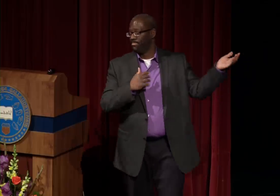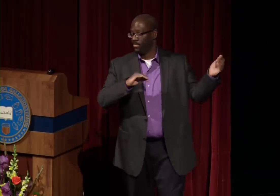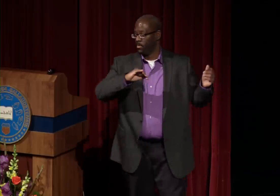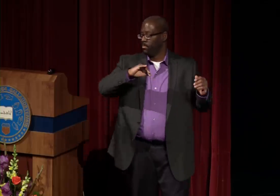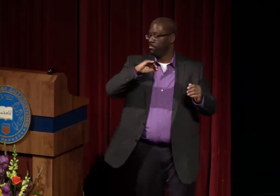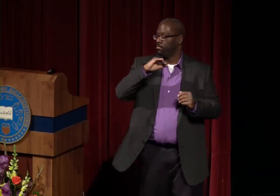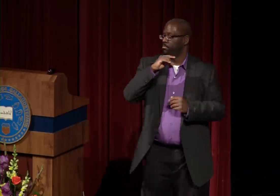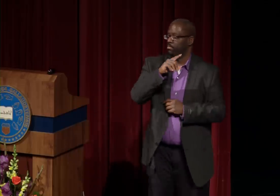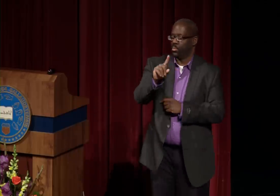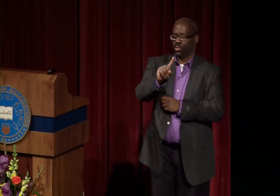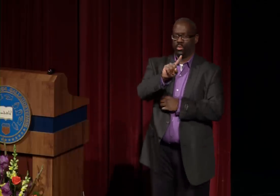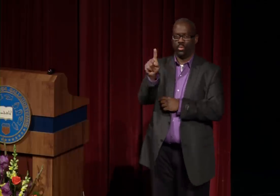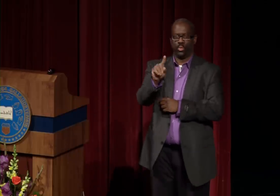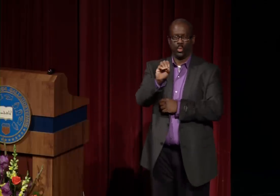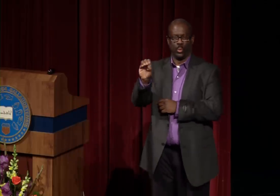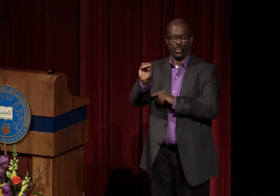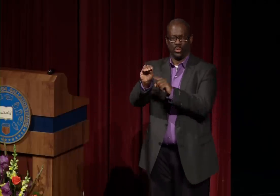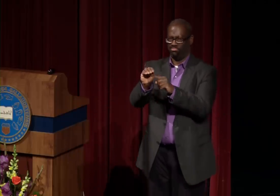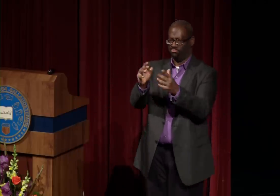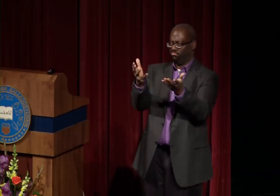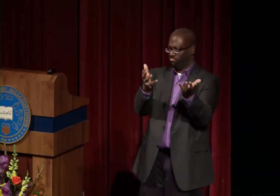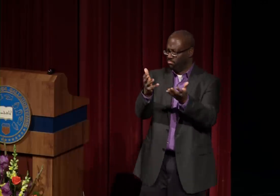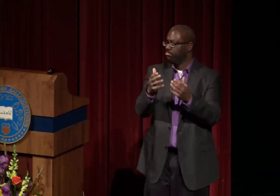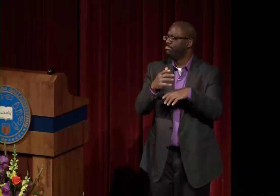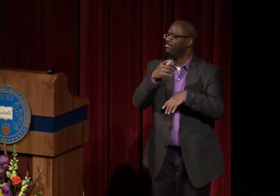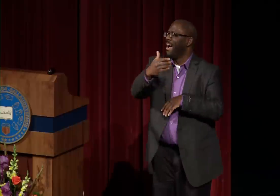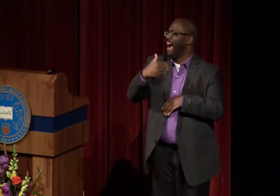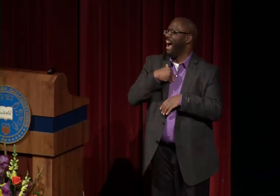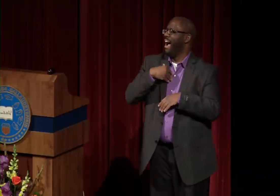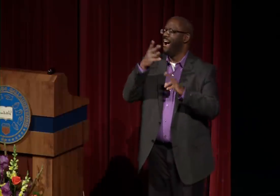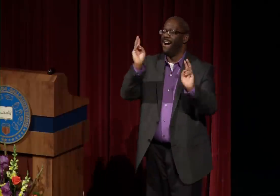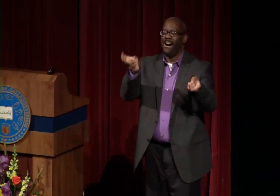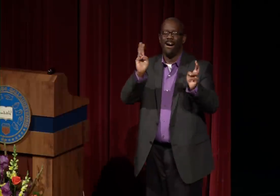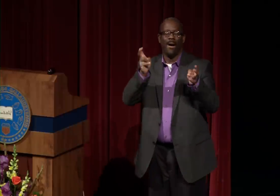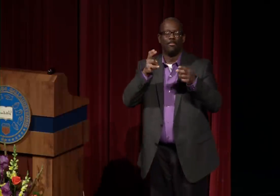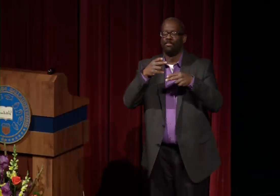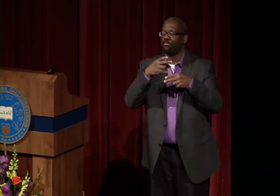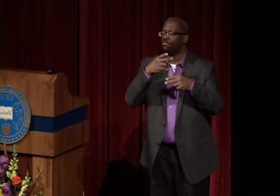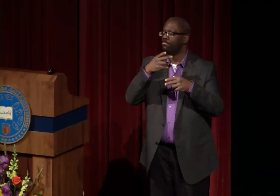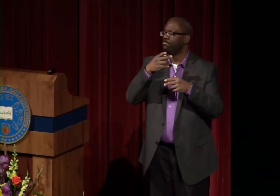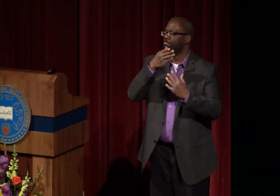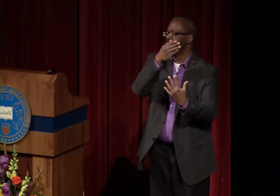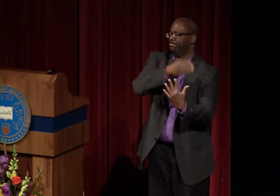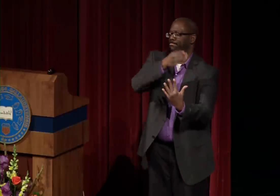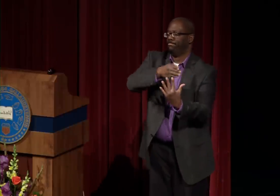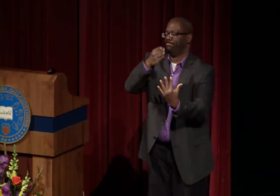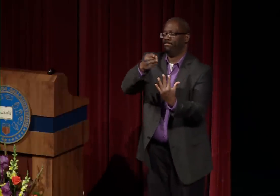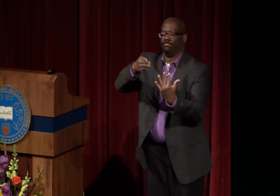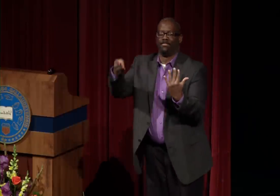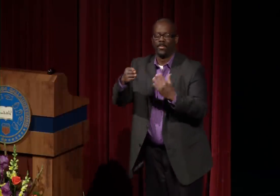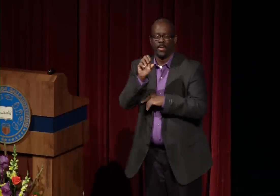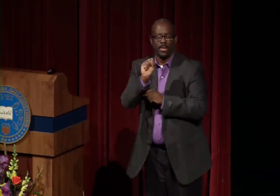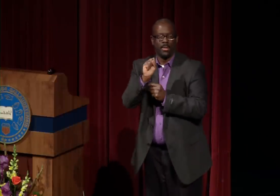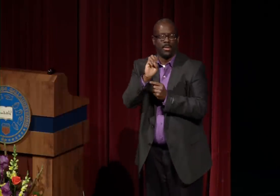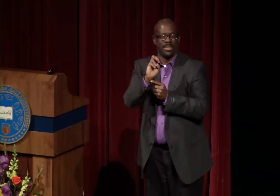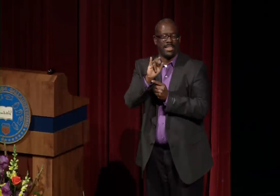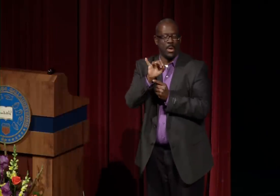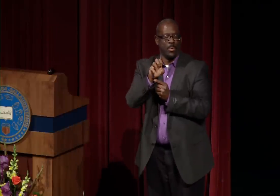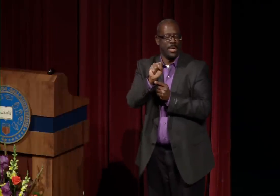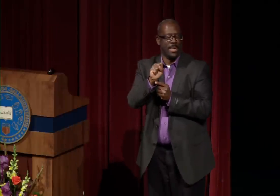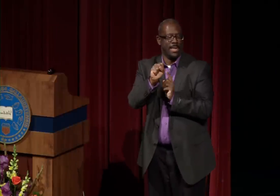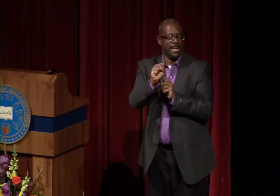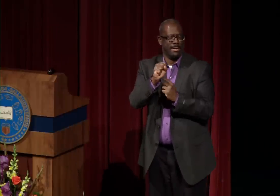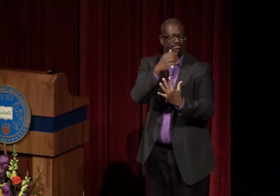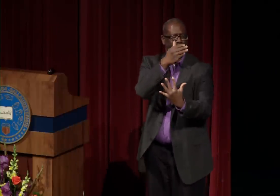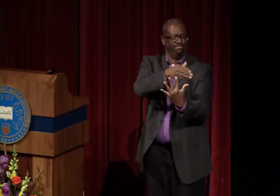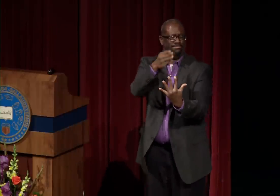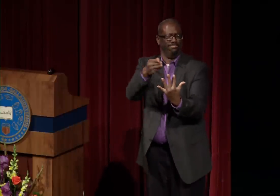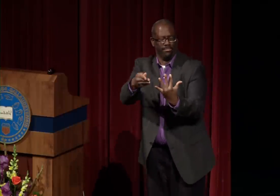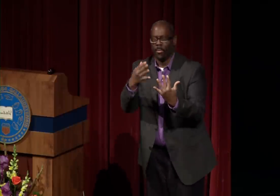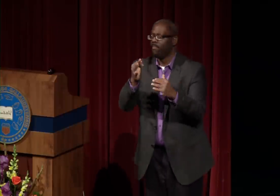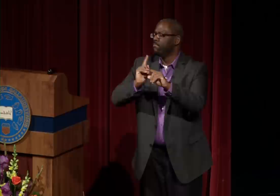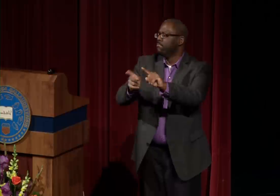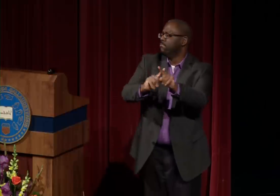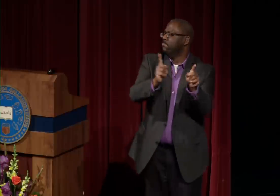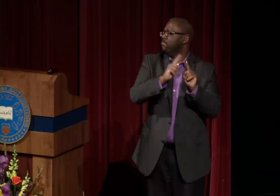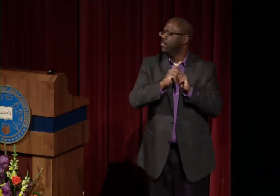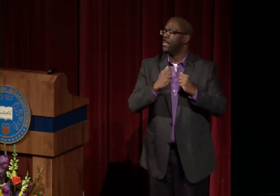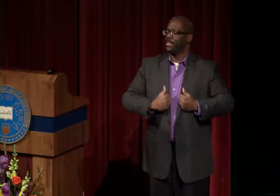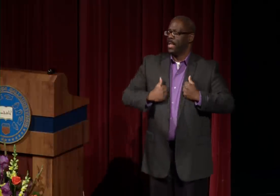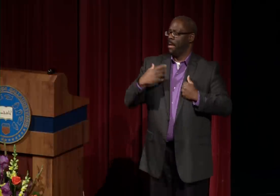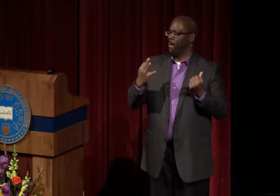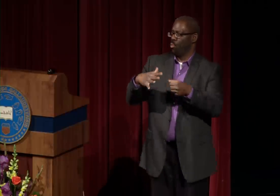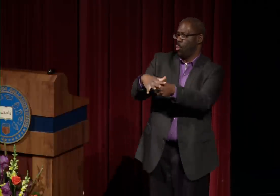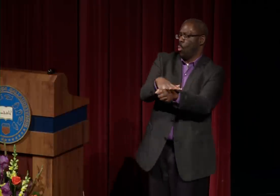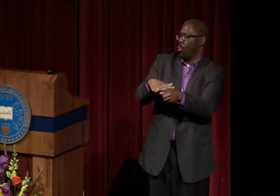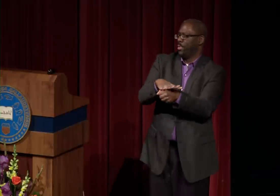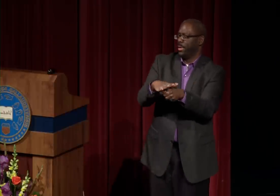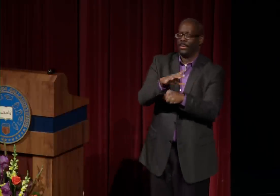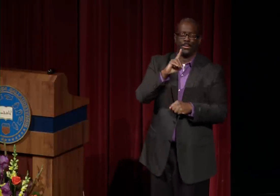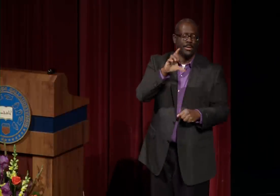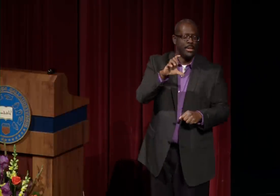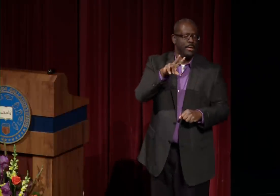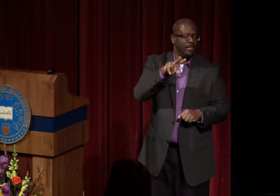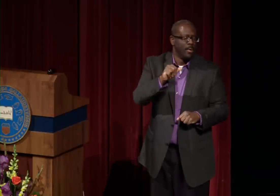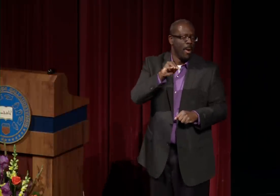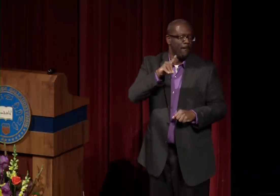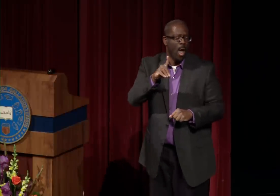Zoom was a series that was shown on television.